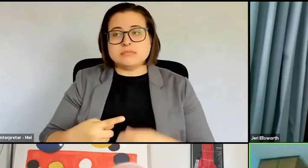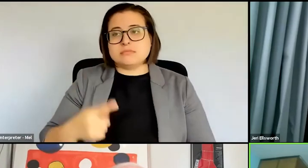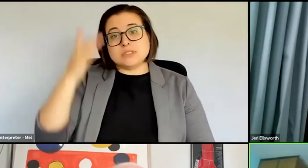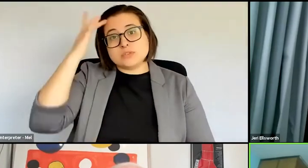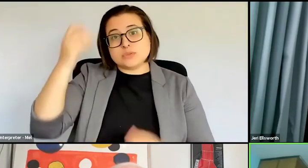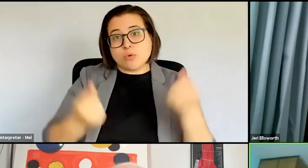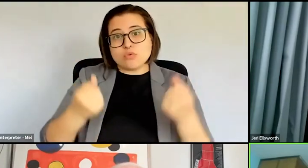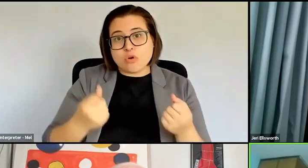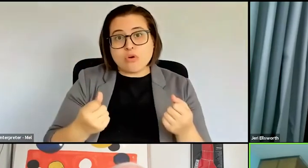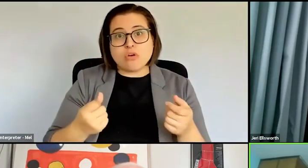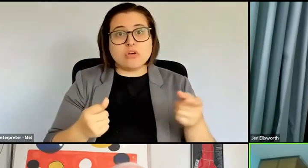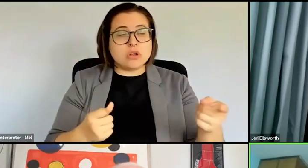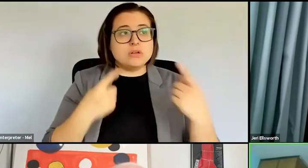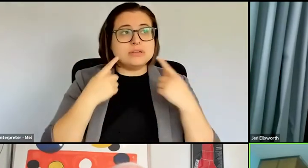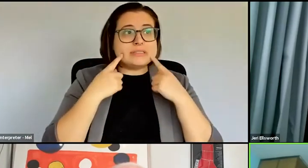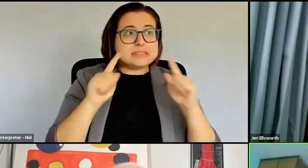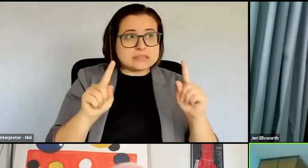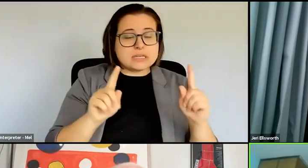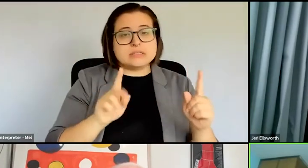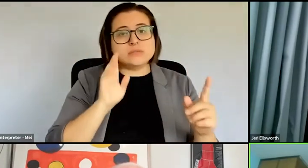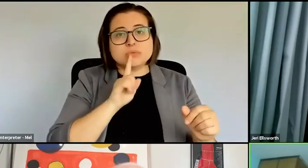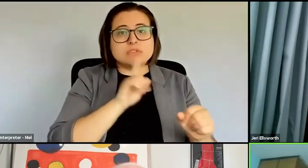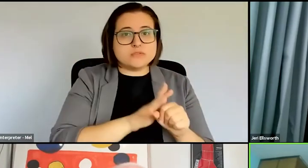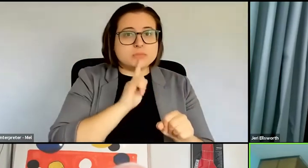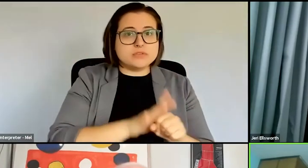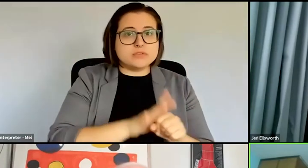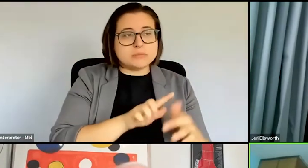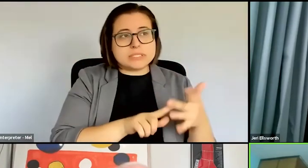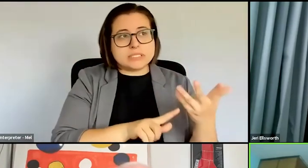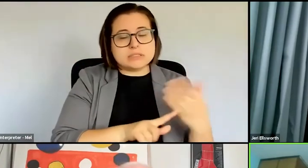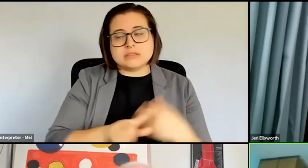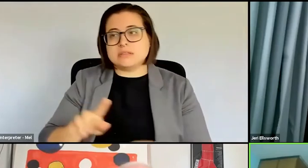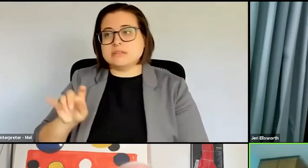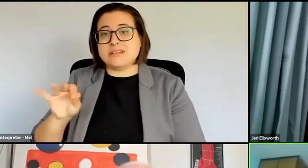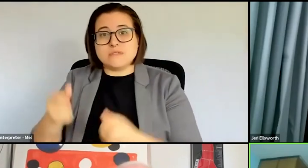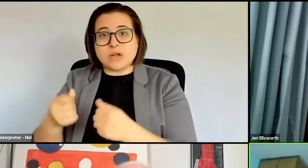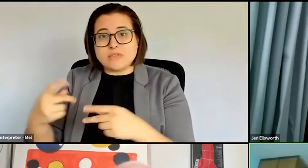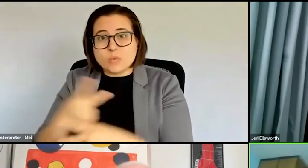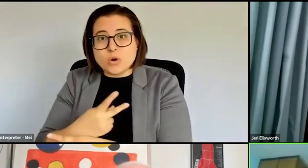when it made criticisms actually people actually drove worse, but you know we're busy taking away